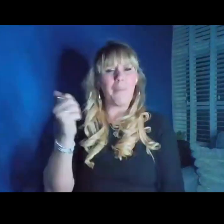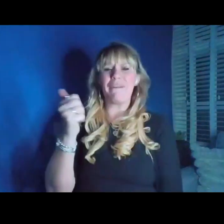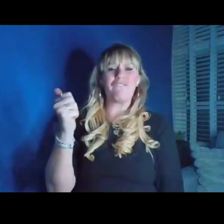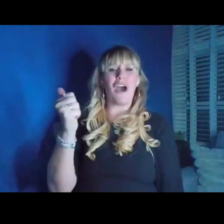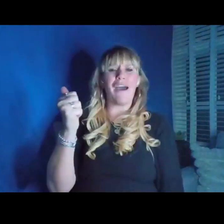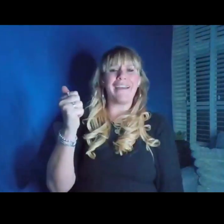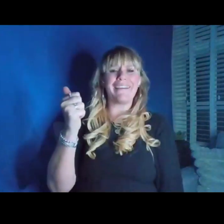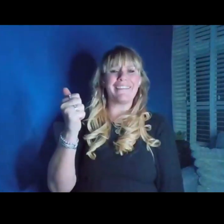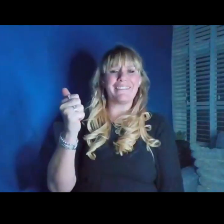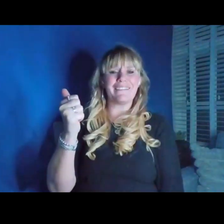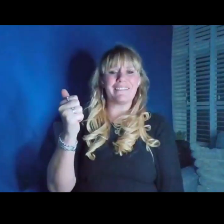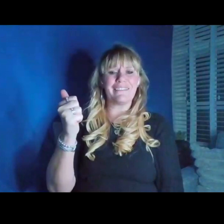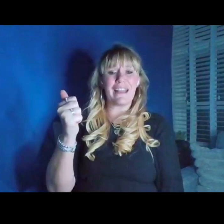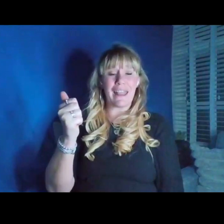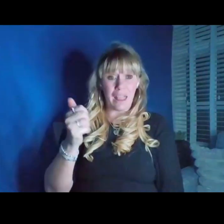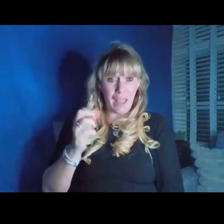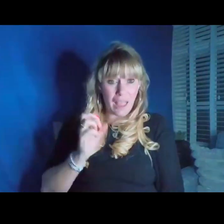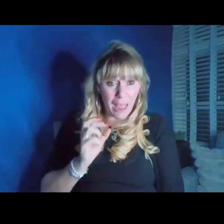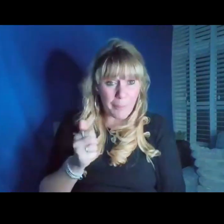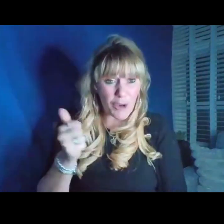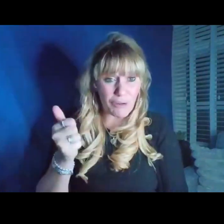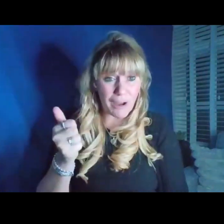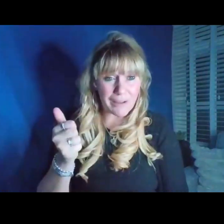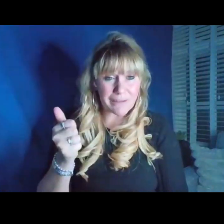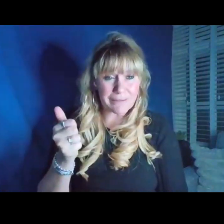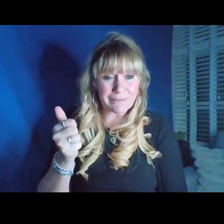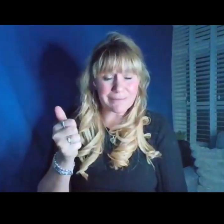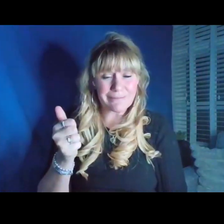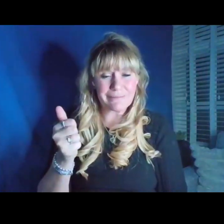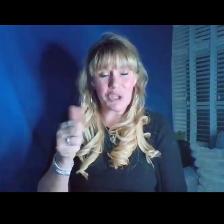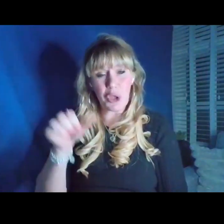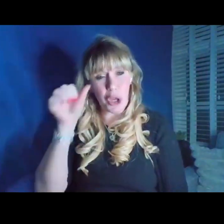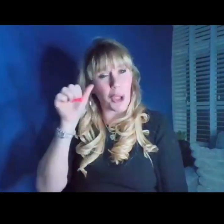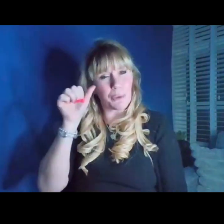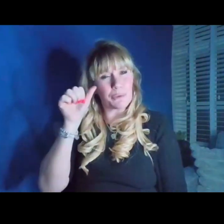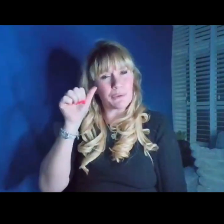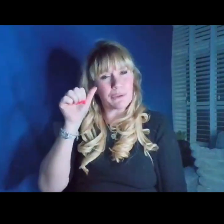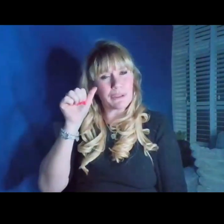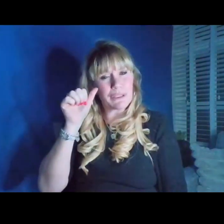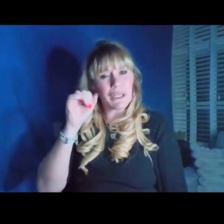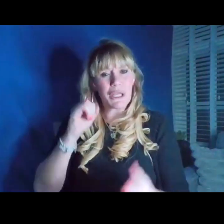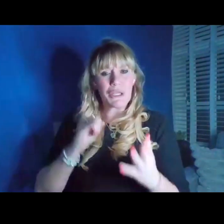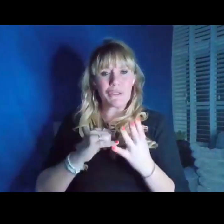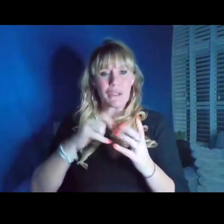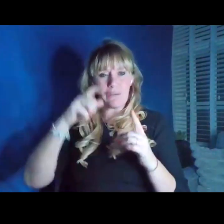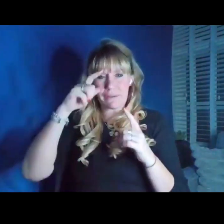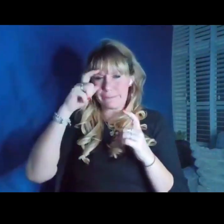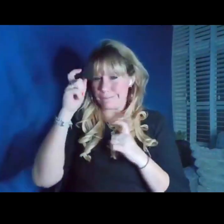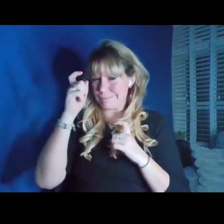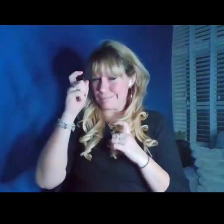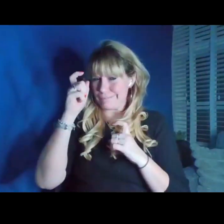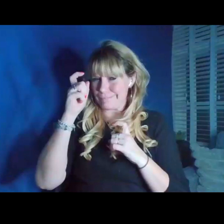"It will be all right Pens, you know". Sophie, eyebrow raised, half smiling and teasing,